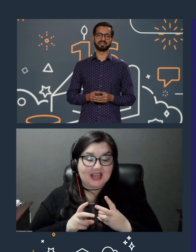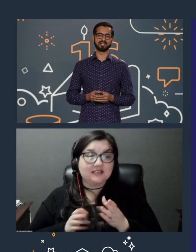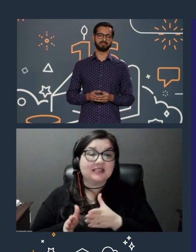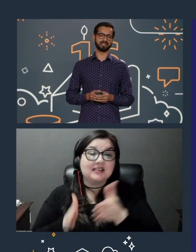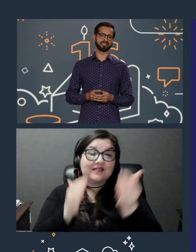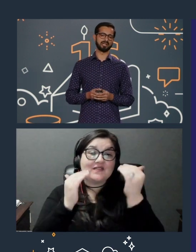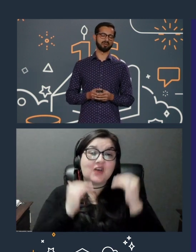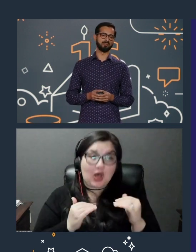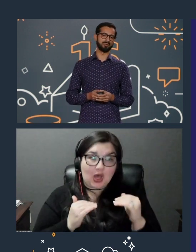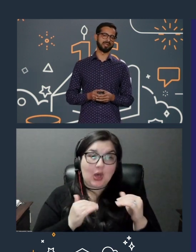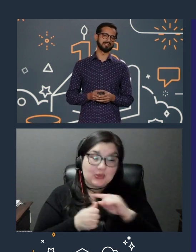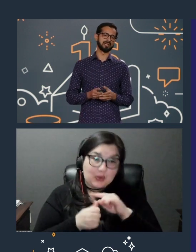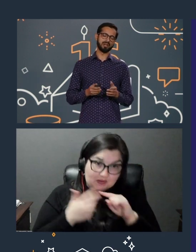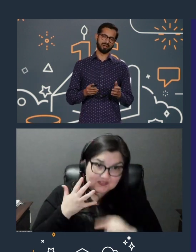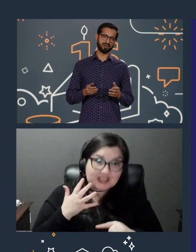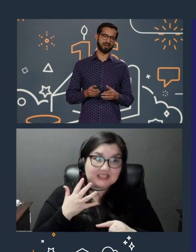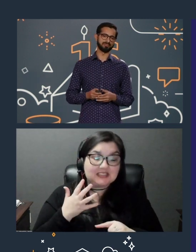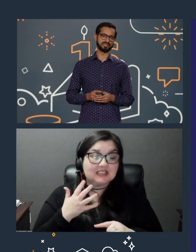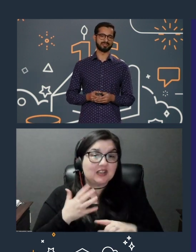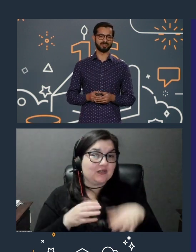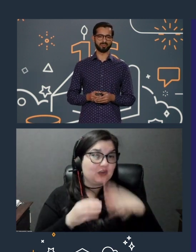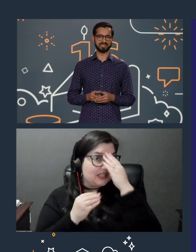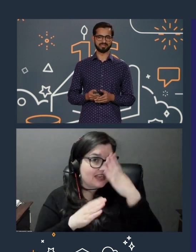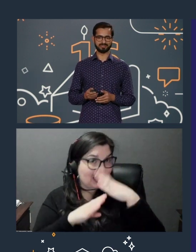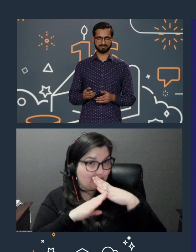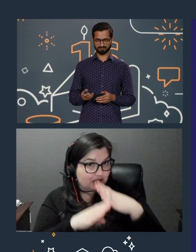for data protection and compliance on objects stored with us.